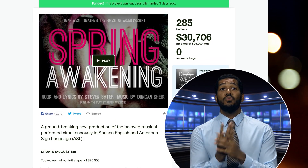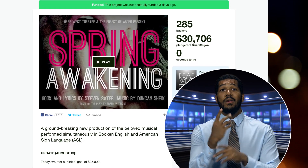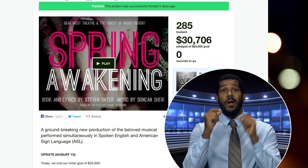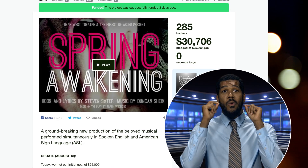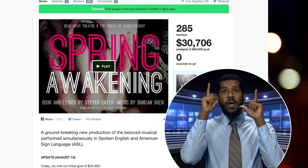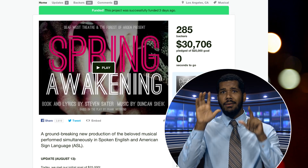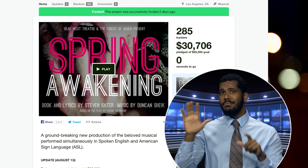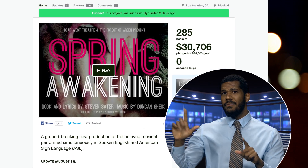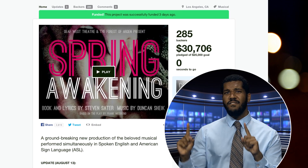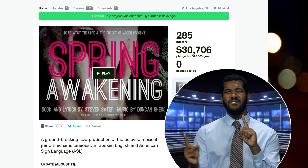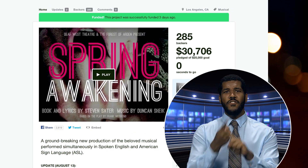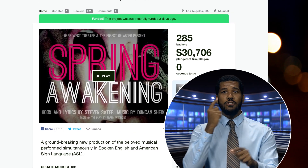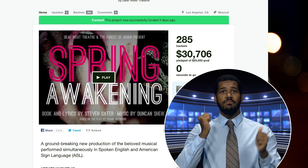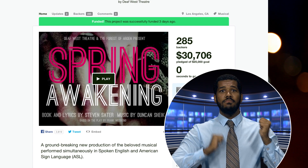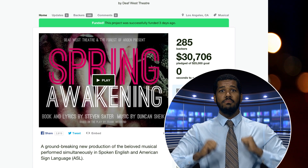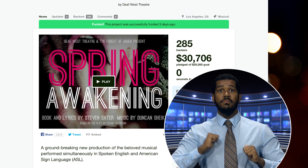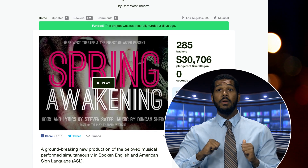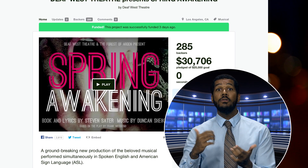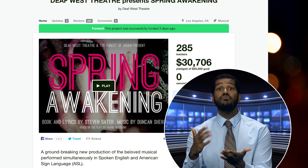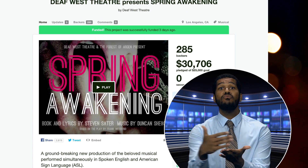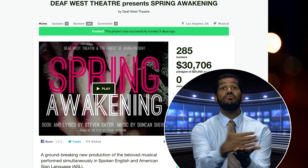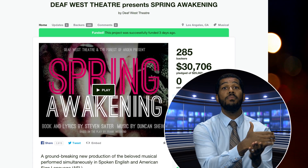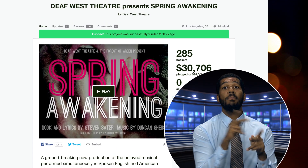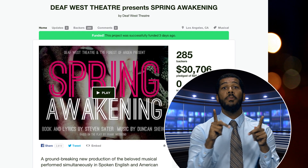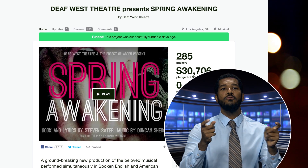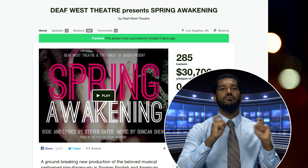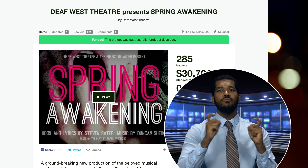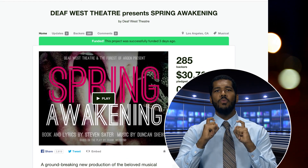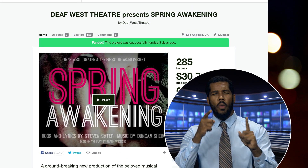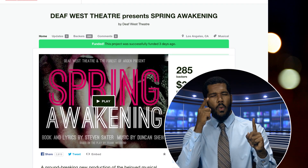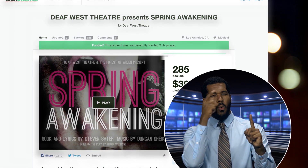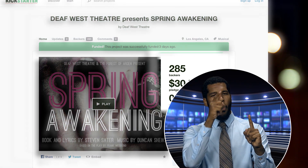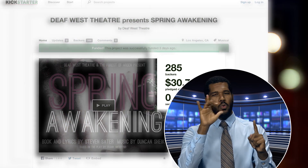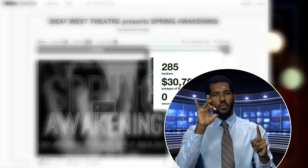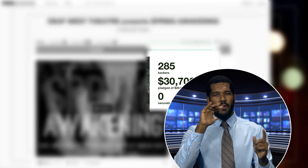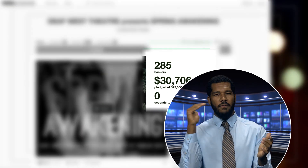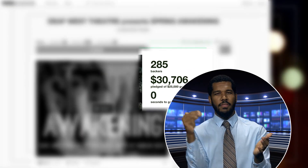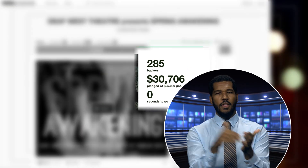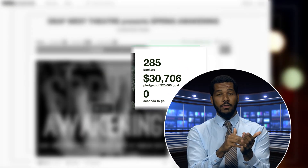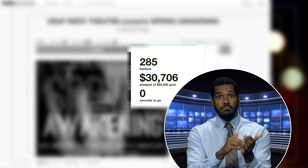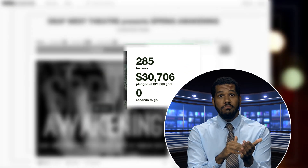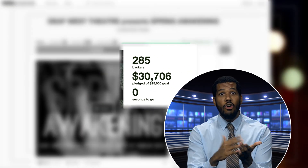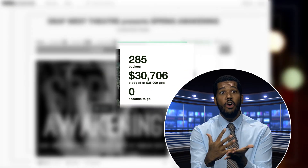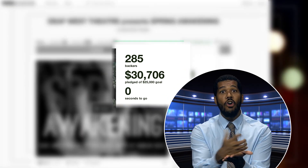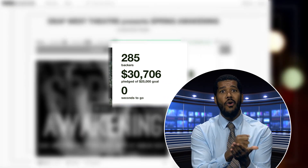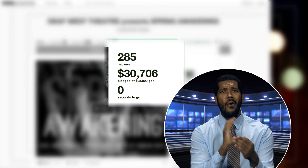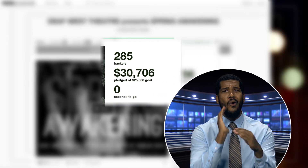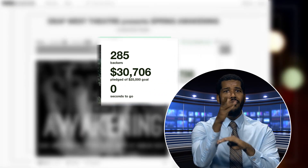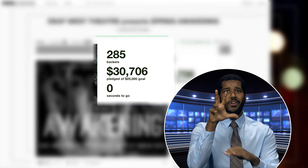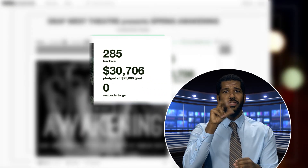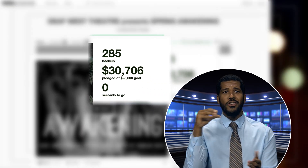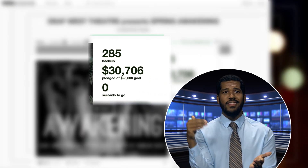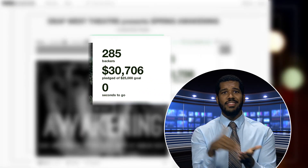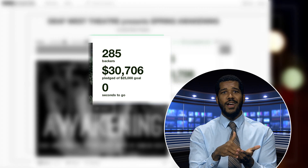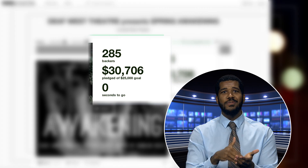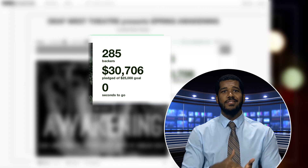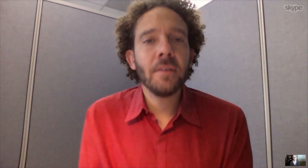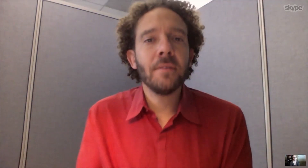Spring Awakening was Deaf West’s first production to use crowdsourcing as a main source of funding. Their goal was $25,000 but they earned over 30.